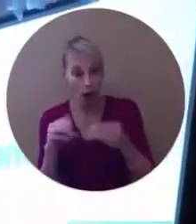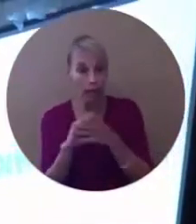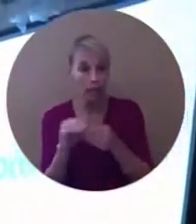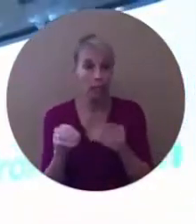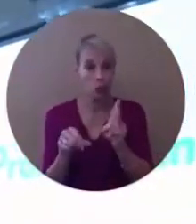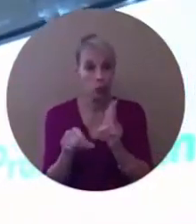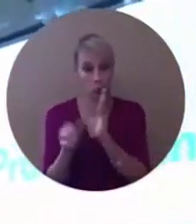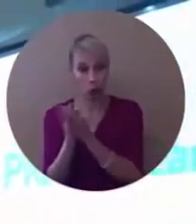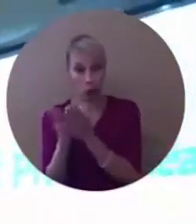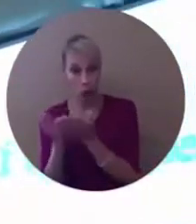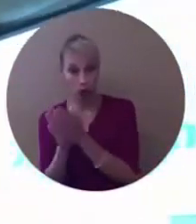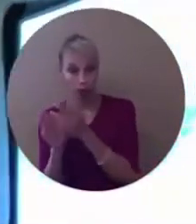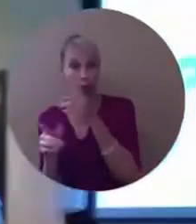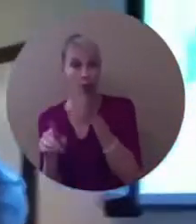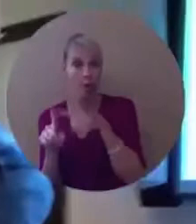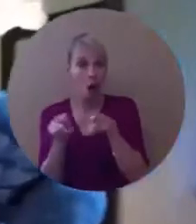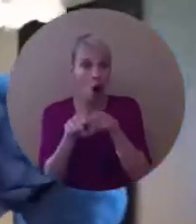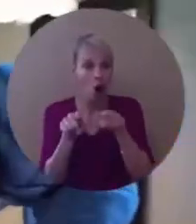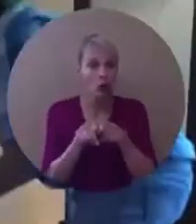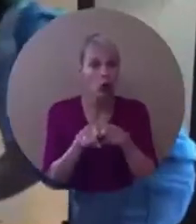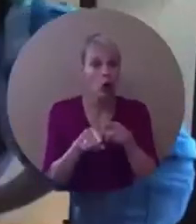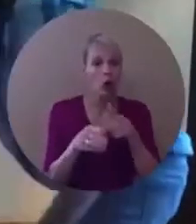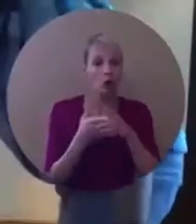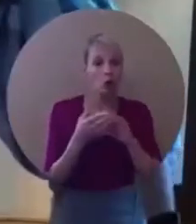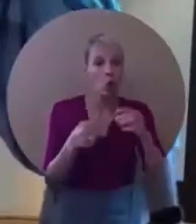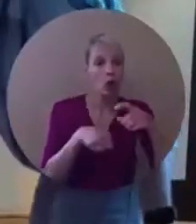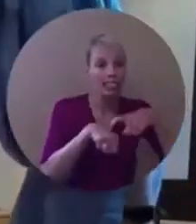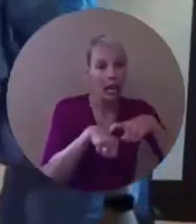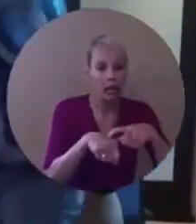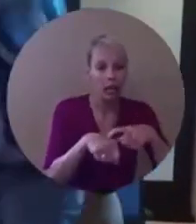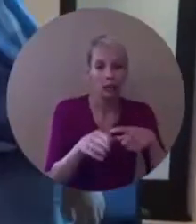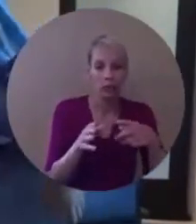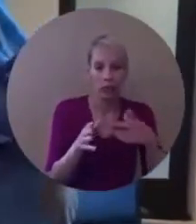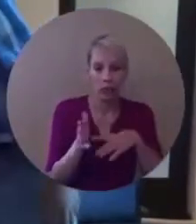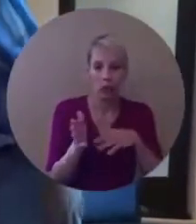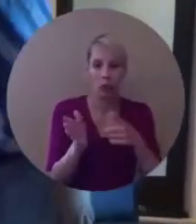to do some story using a book and then also it's story time.